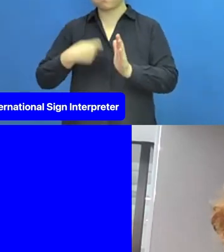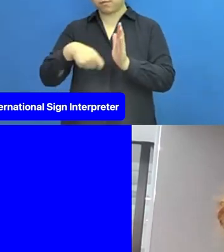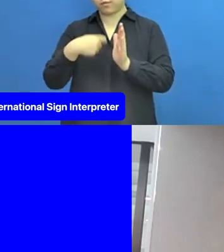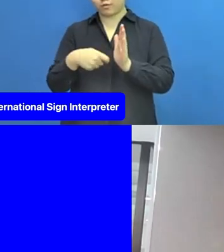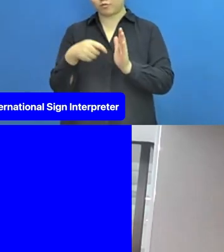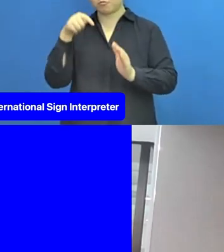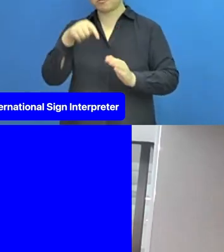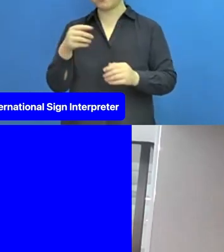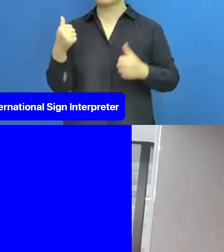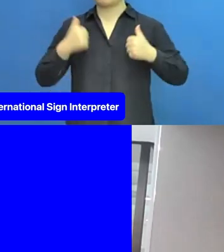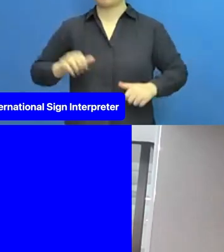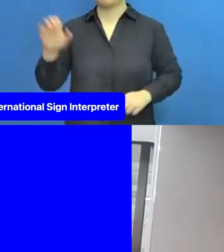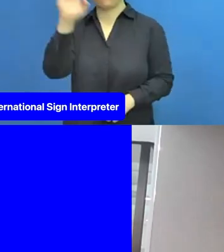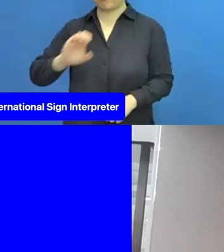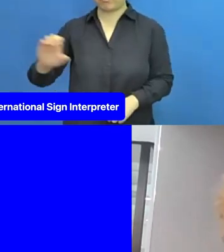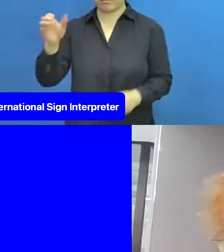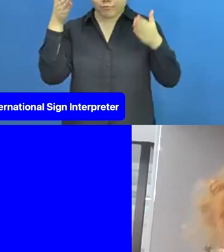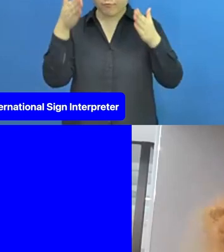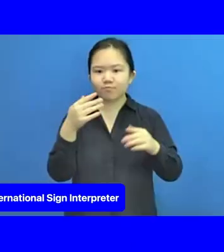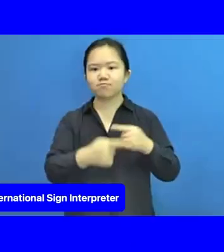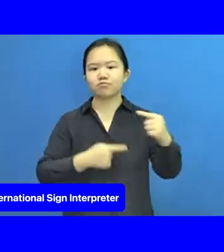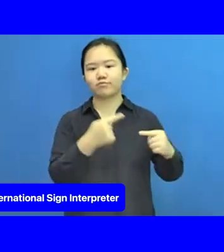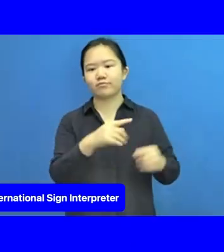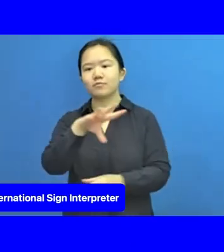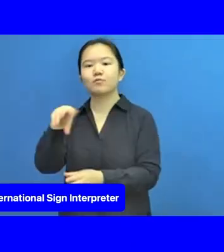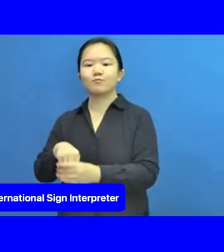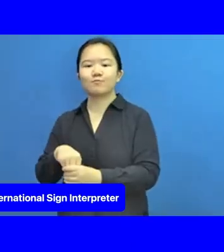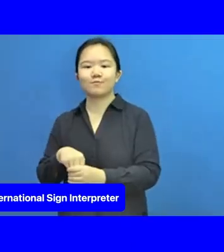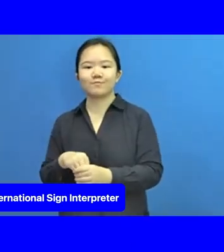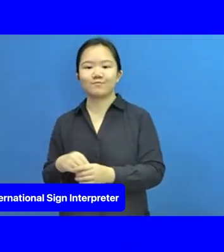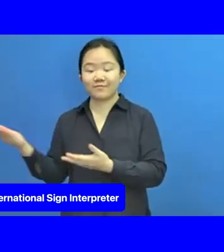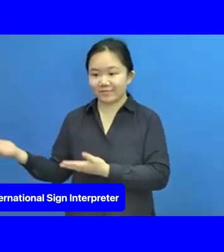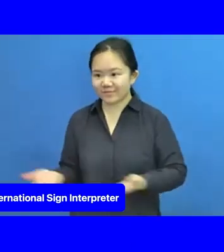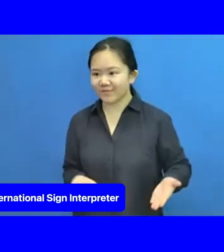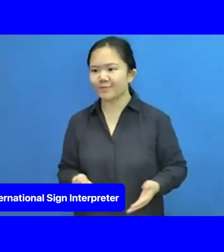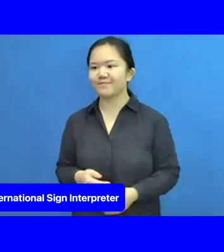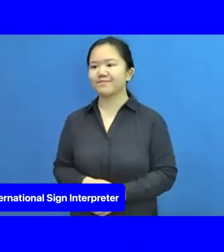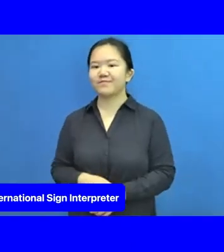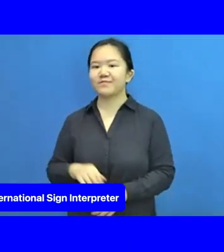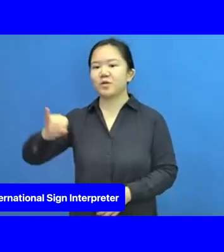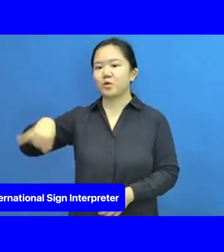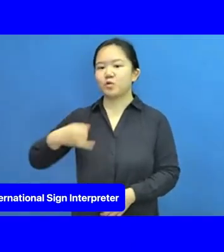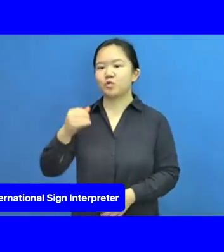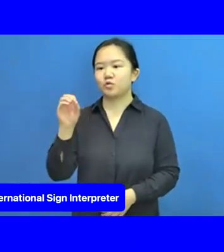Thank you very much Anita and hello everybody. Good morning. Very pleased to be here.